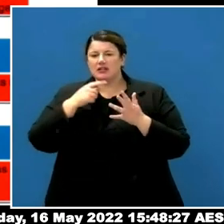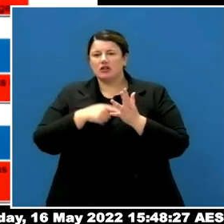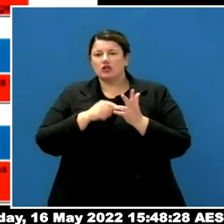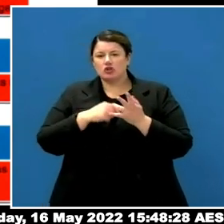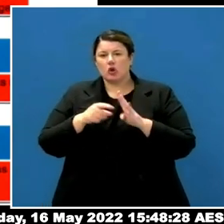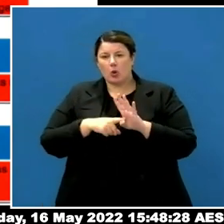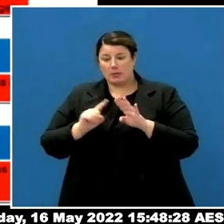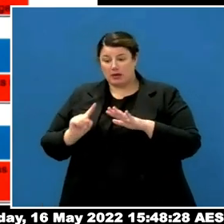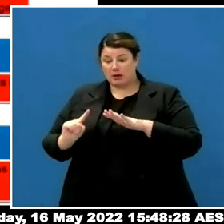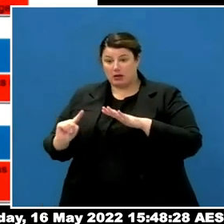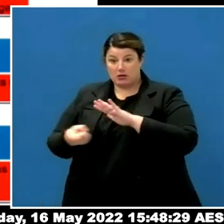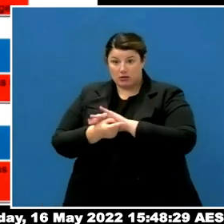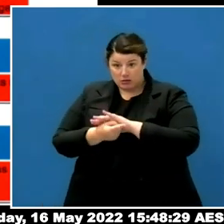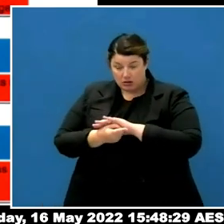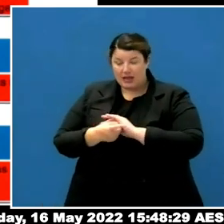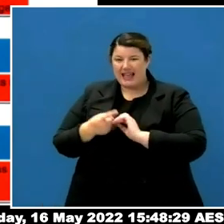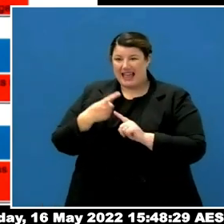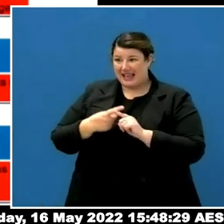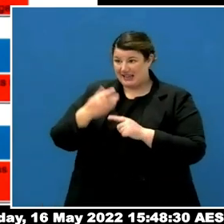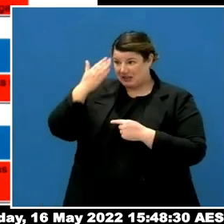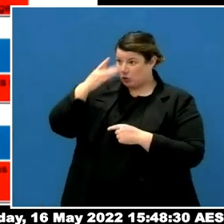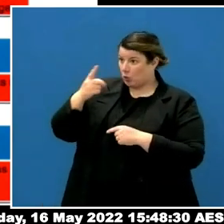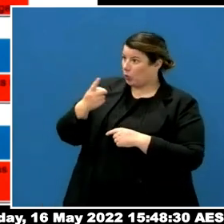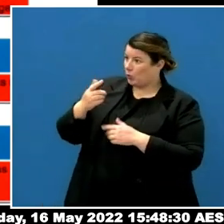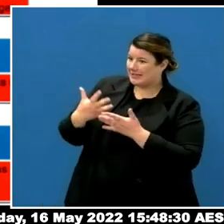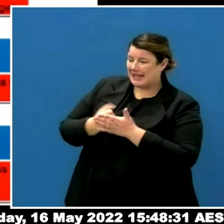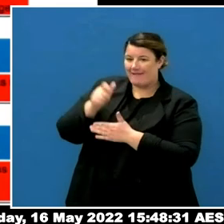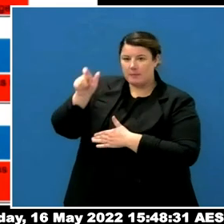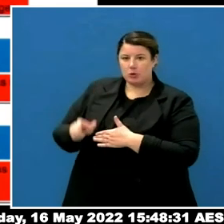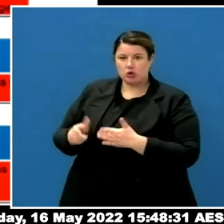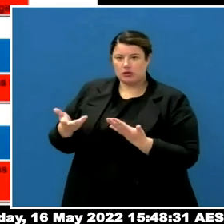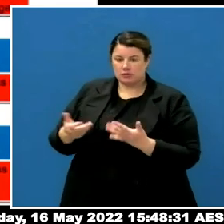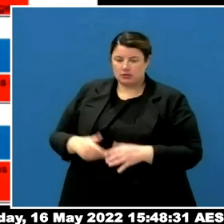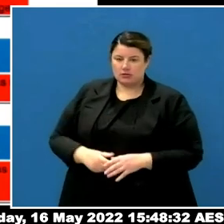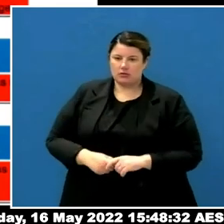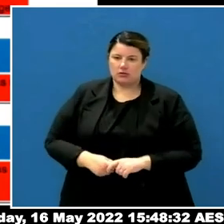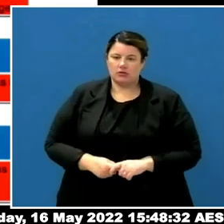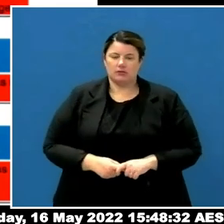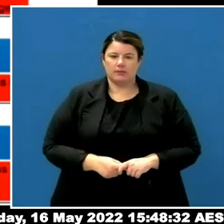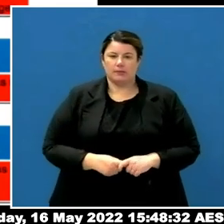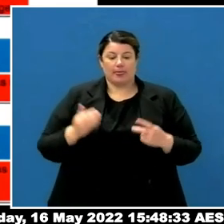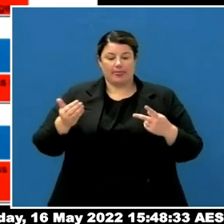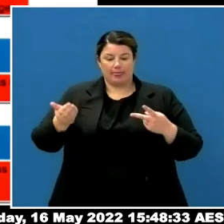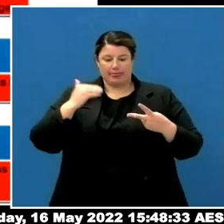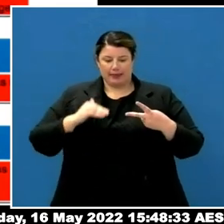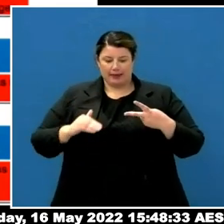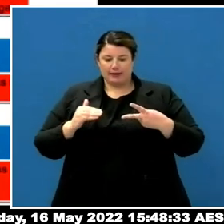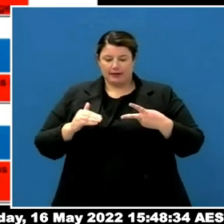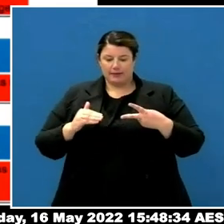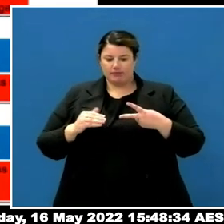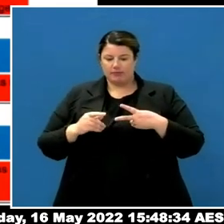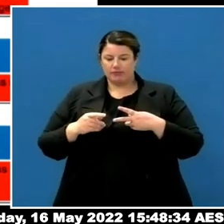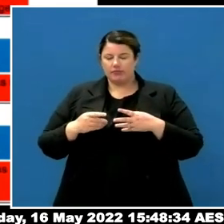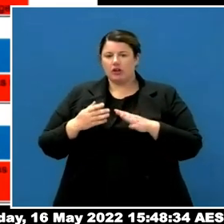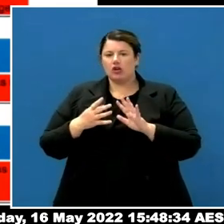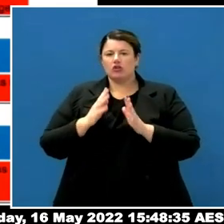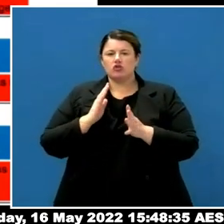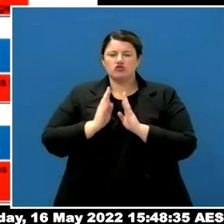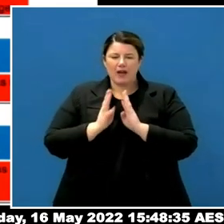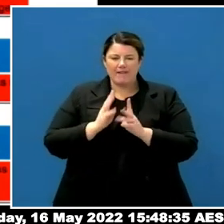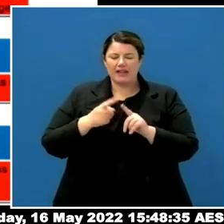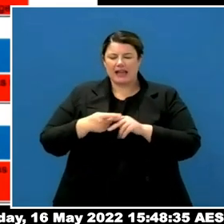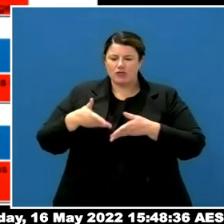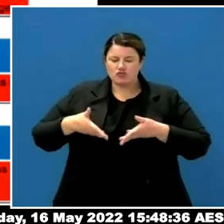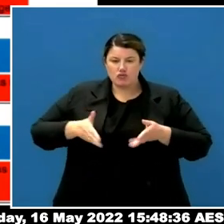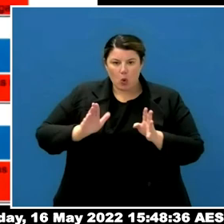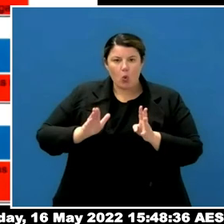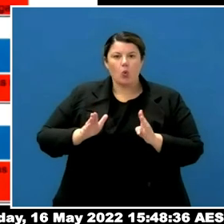And then underneath that, the traffic roads again, severity high, likelihood likely,